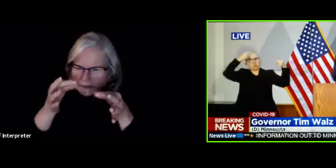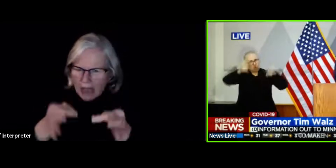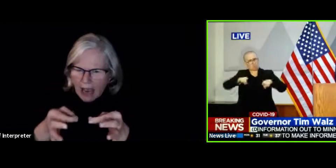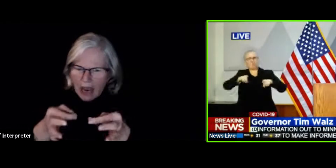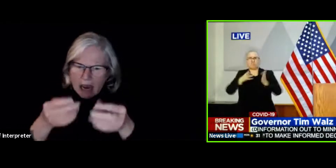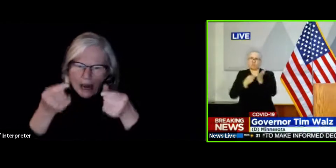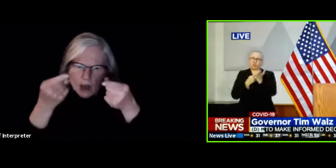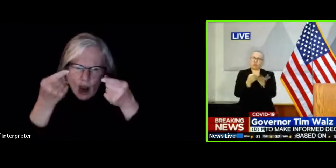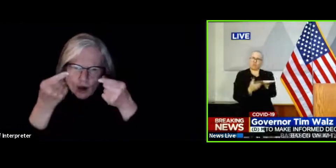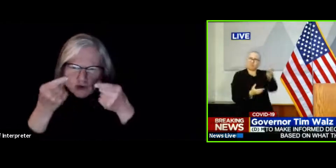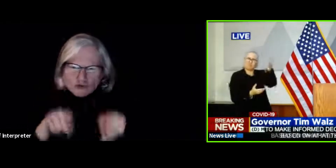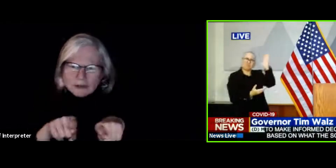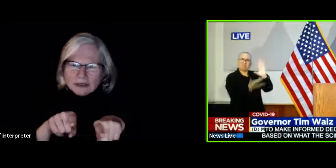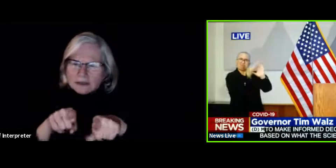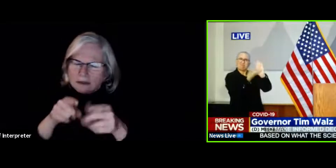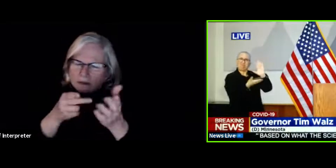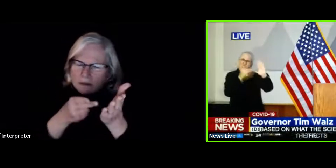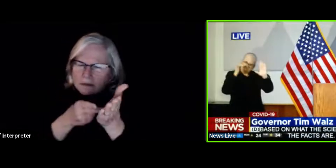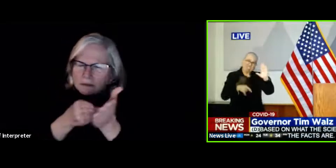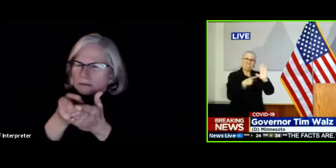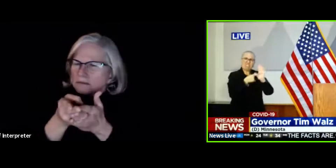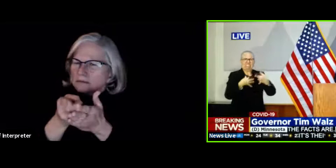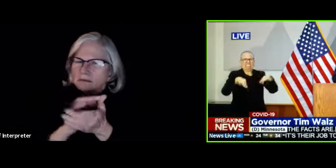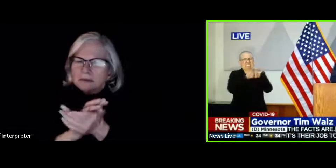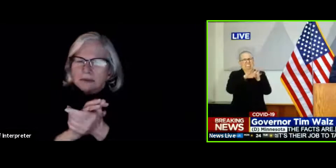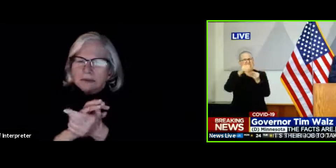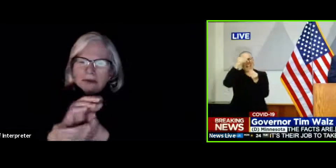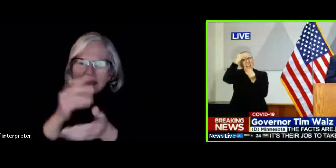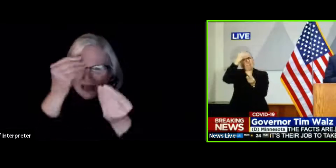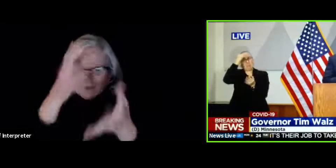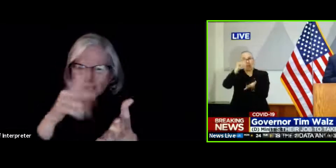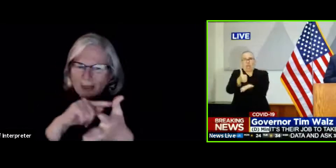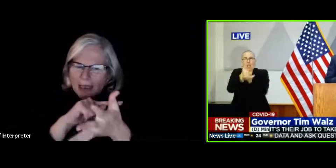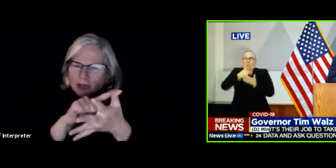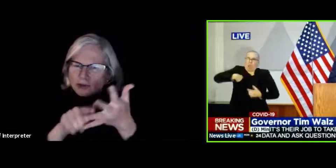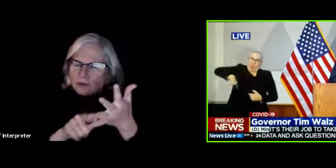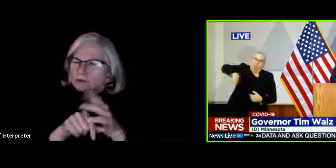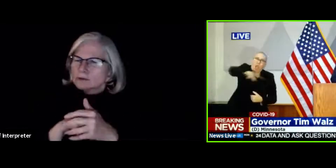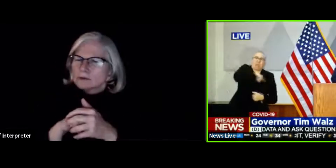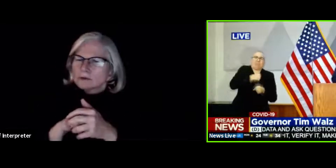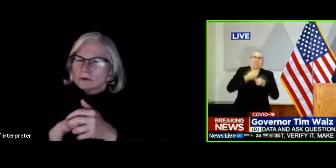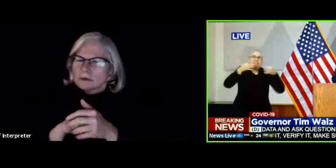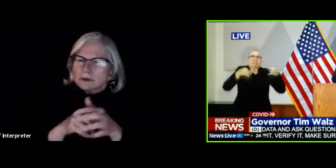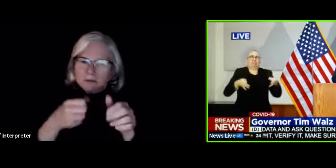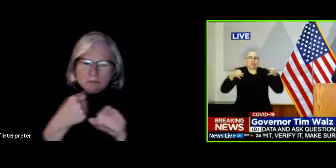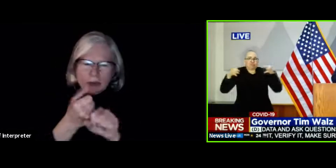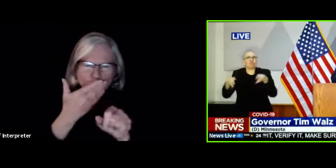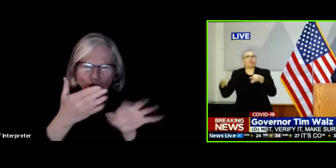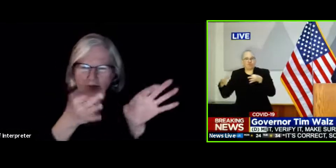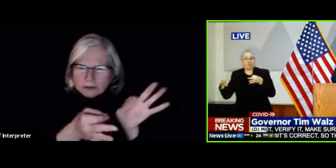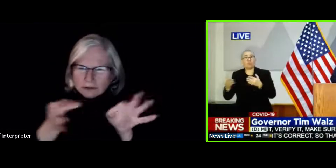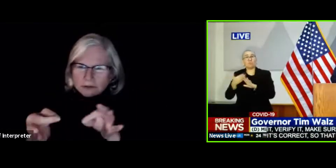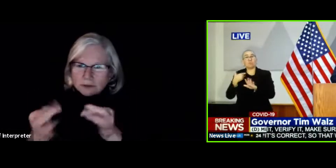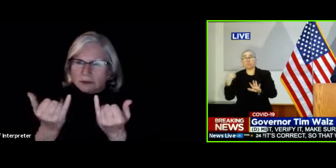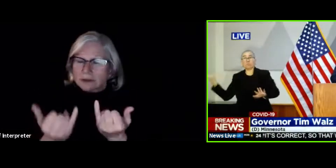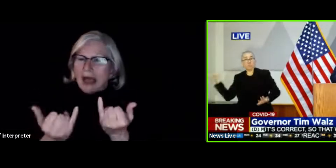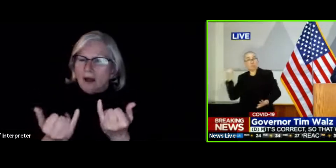DATA, AND THEN MAKE SOME DECISIONS FROM THAT. I JUST BEFORE COMING HERE GOT OFF A CONFERENCE CALL WITH SEVERAL GOVERNORS, Dr.